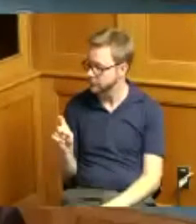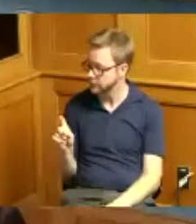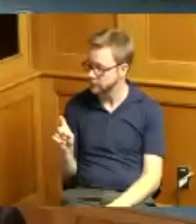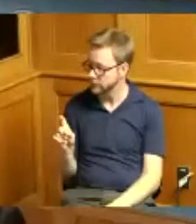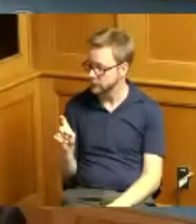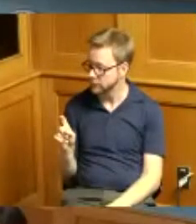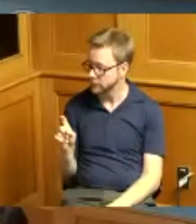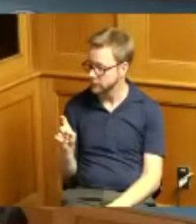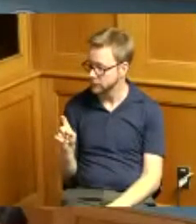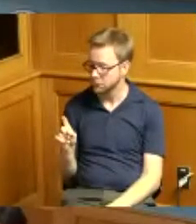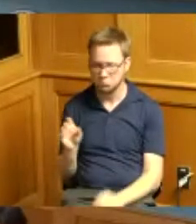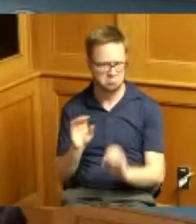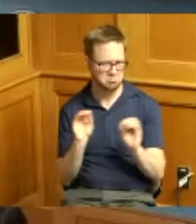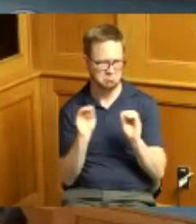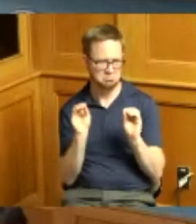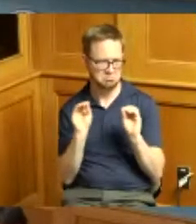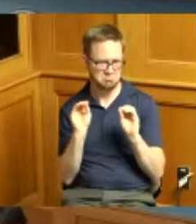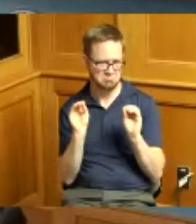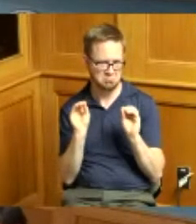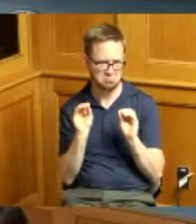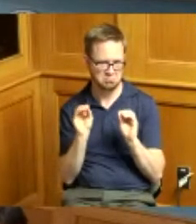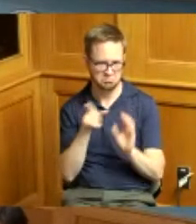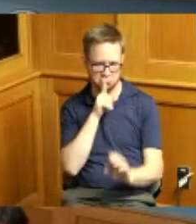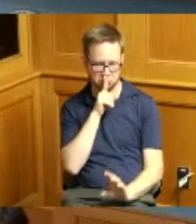I don't have anything on these items okay thank you